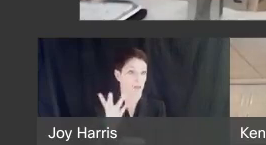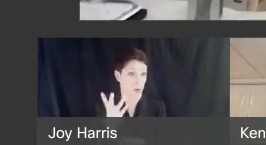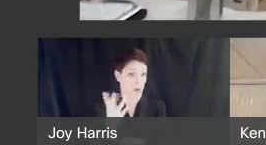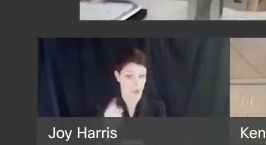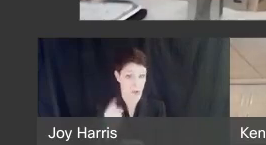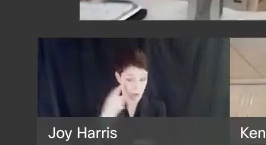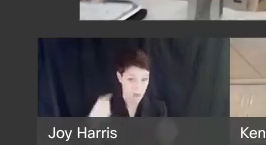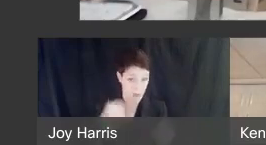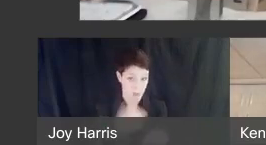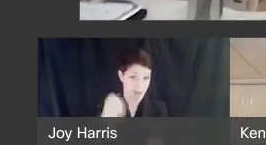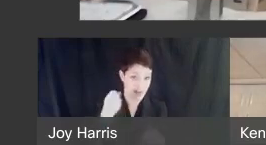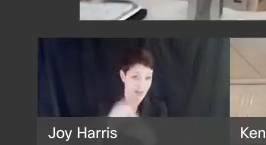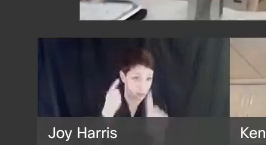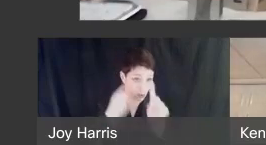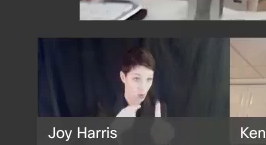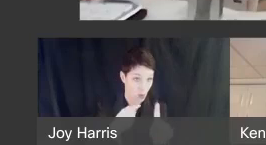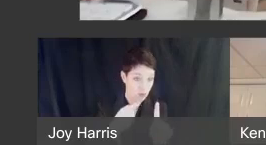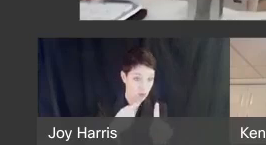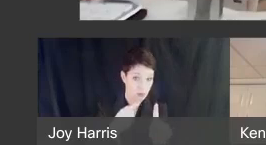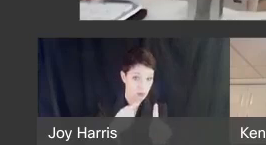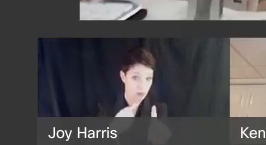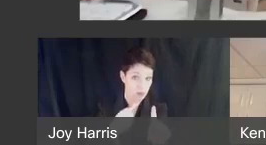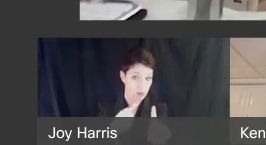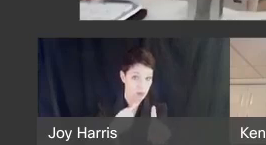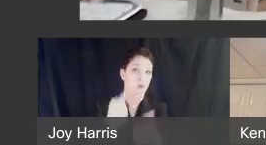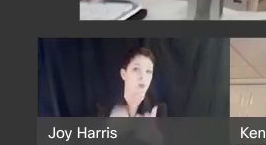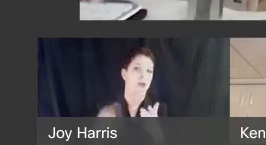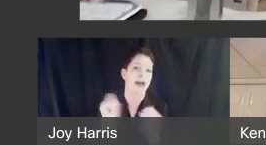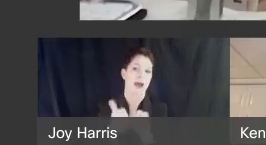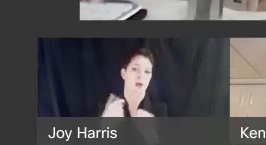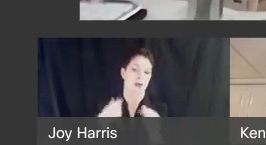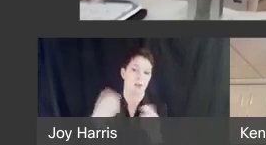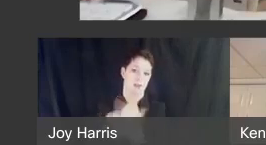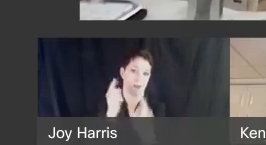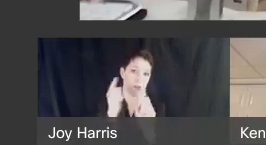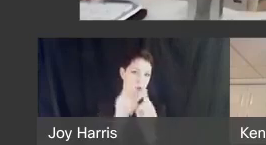that goal? What needs to happen to be able to do that? [Commissioner Arkoosh] Well first, let me be clear that